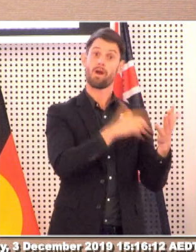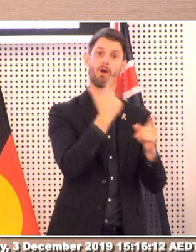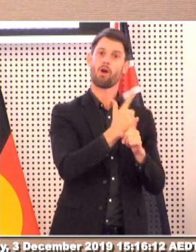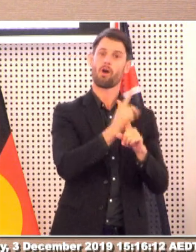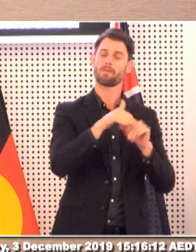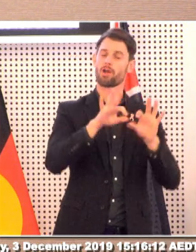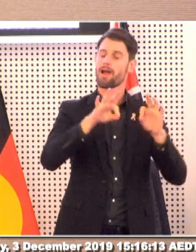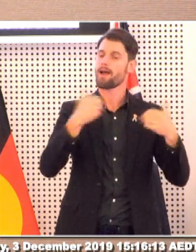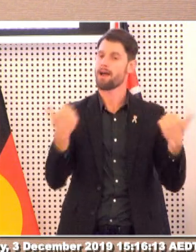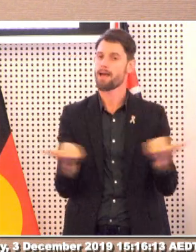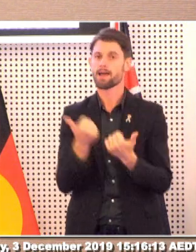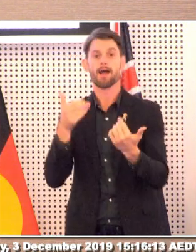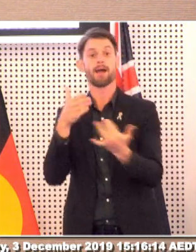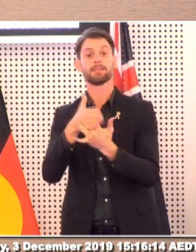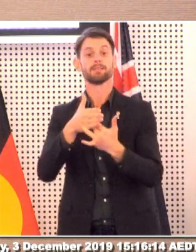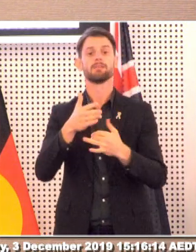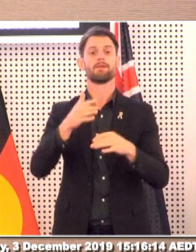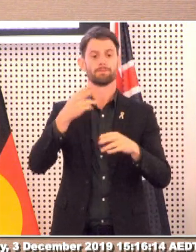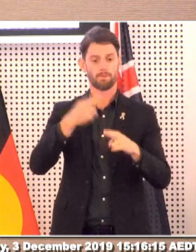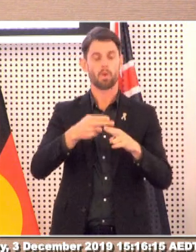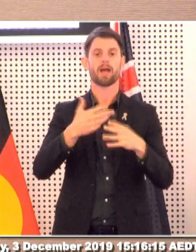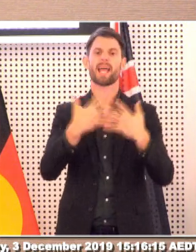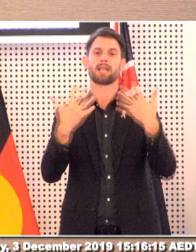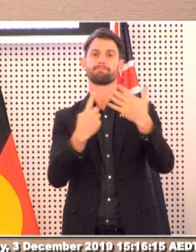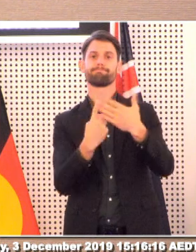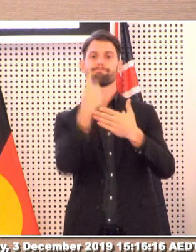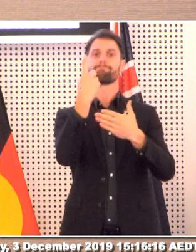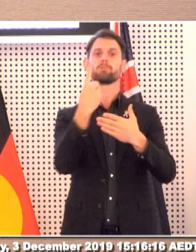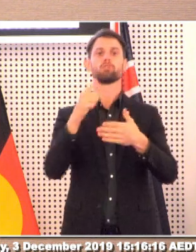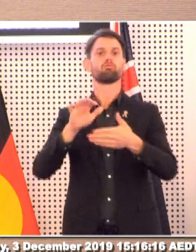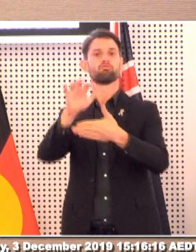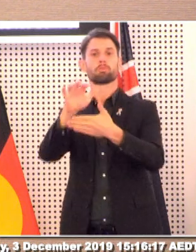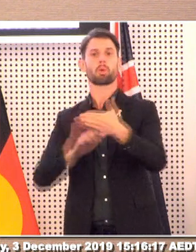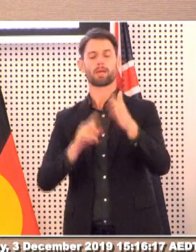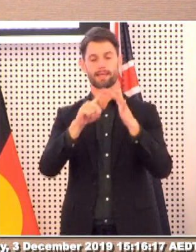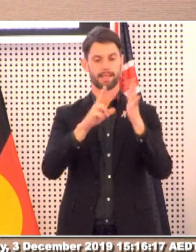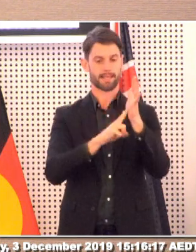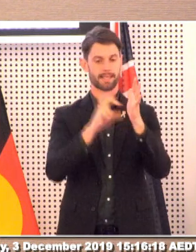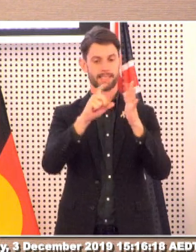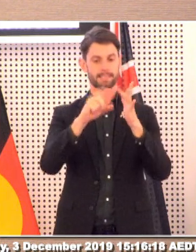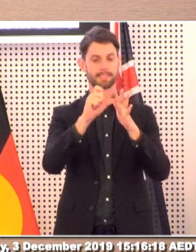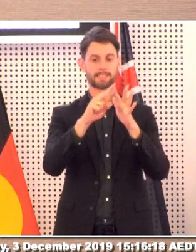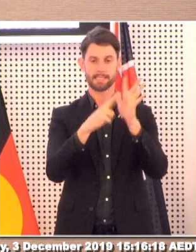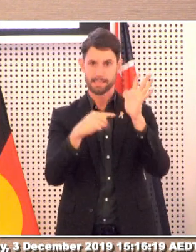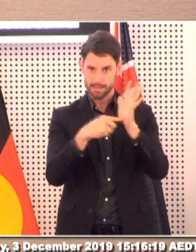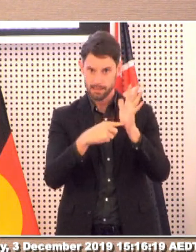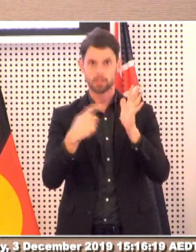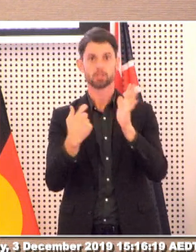So unless they see an incident report or somebody tells them about an incident, they may not be aware of what’s happened in a group home.